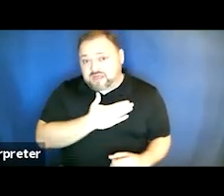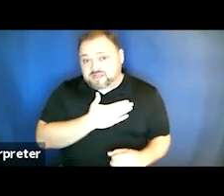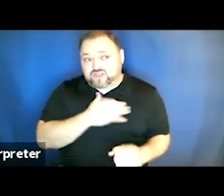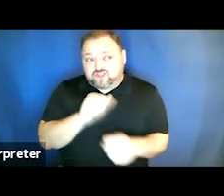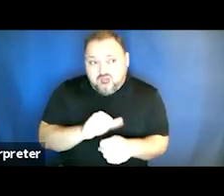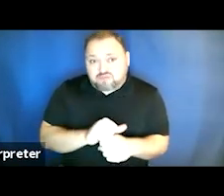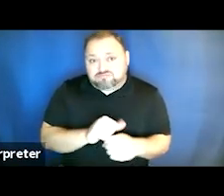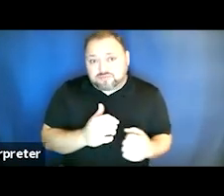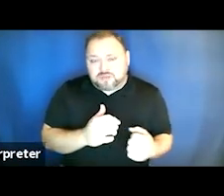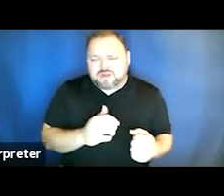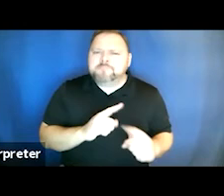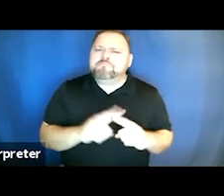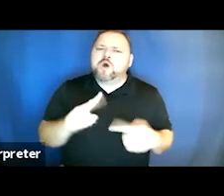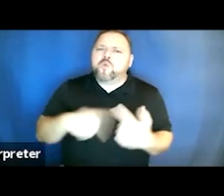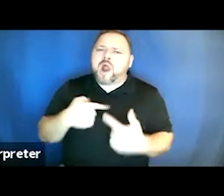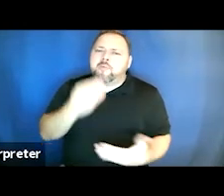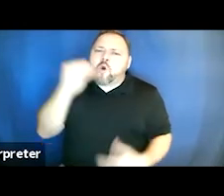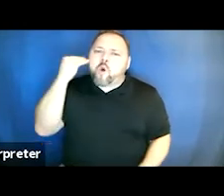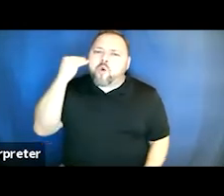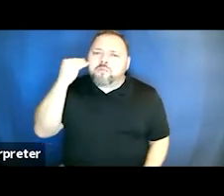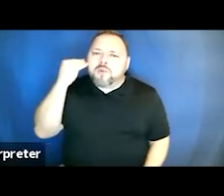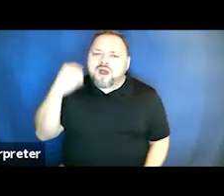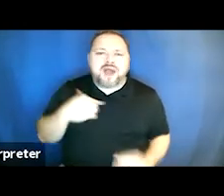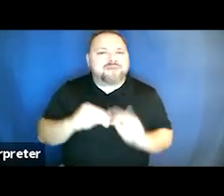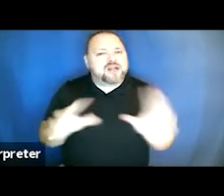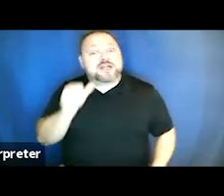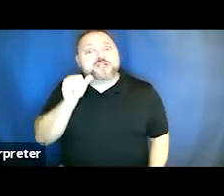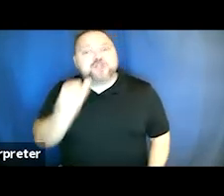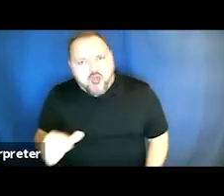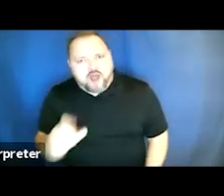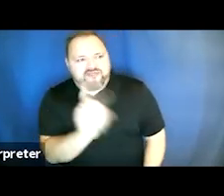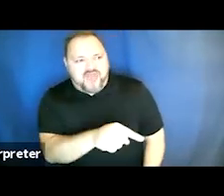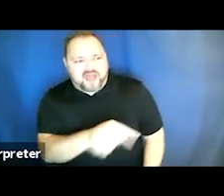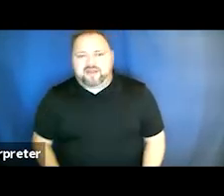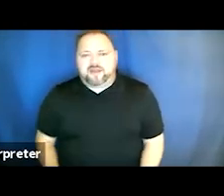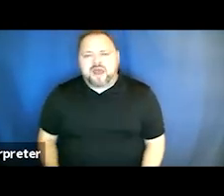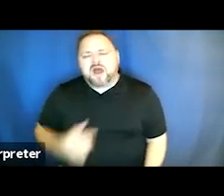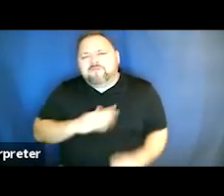but when I'm home, I'm clearly not. I have totally different responsibilities,